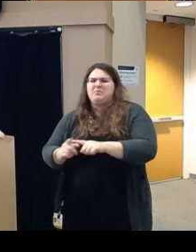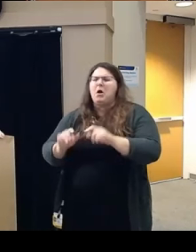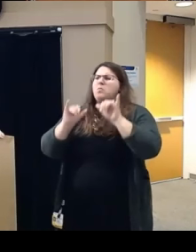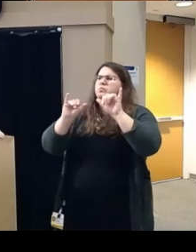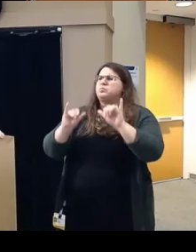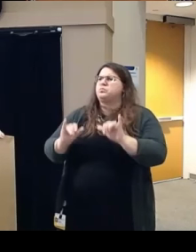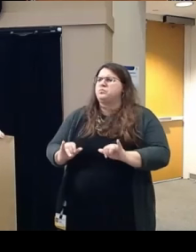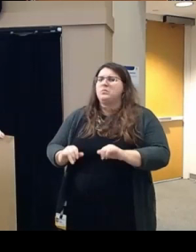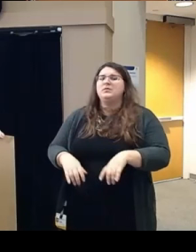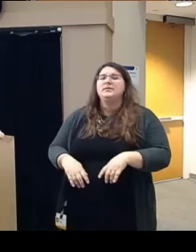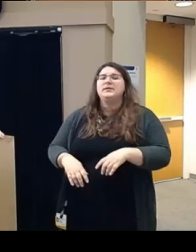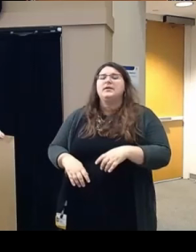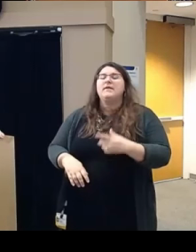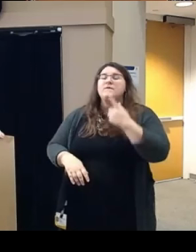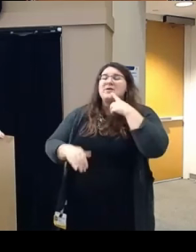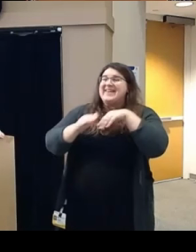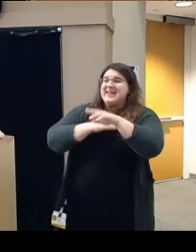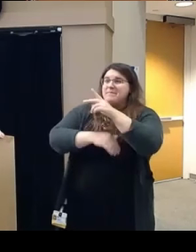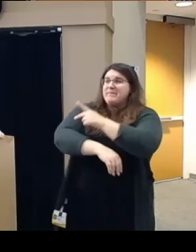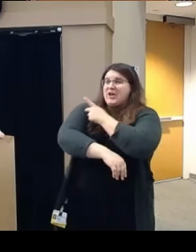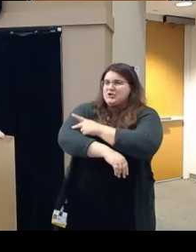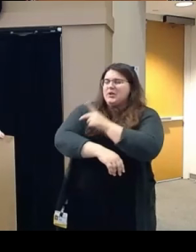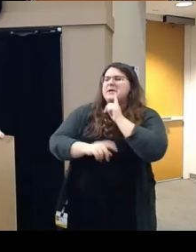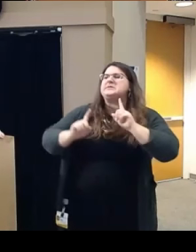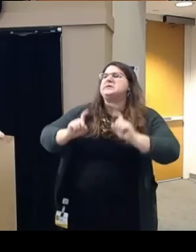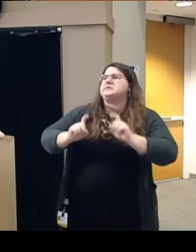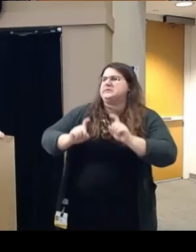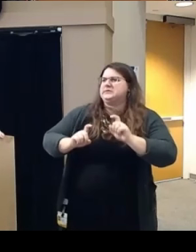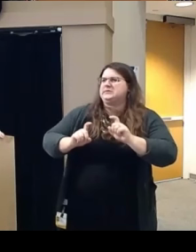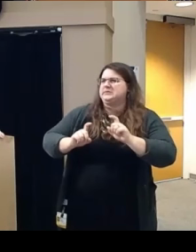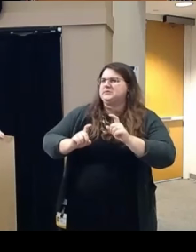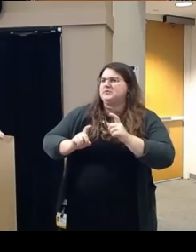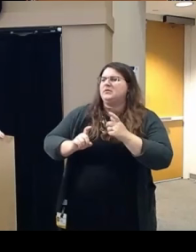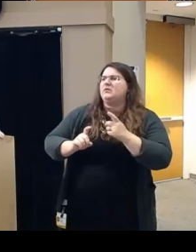be a few areas on the inpatient units that will pilot use of this group documentation workflow